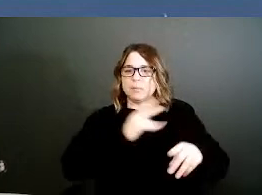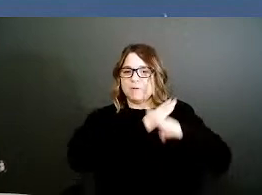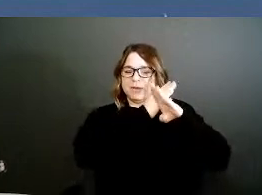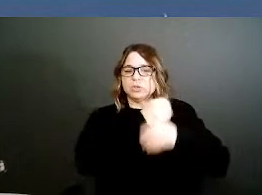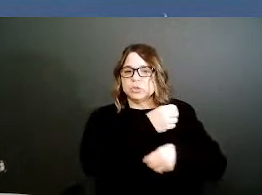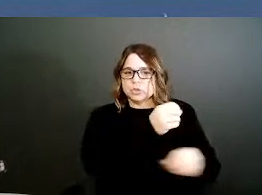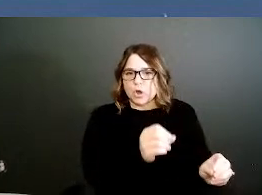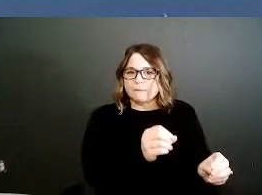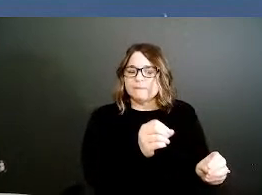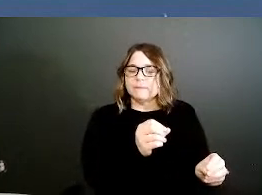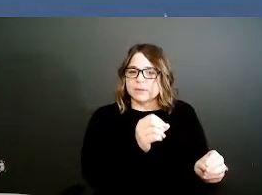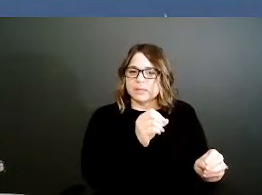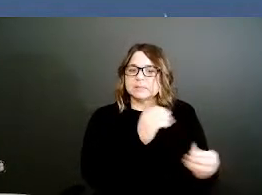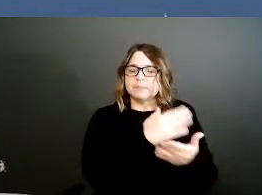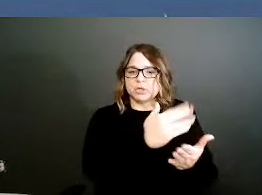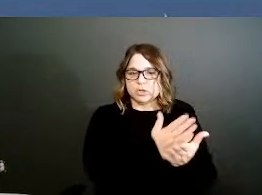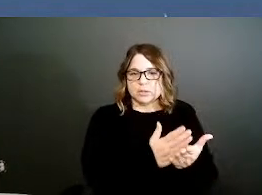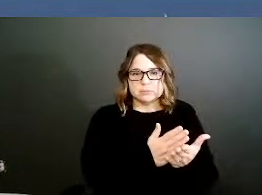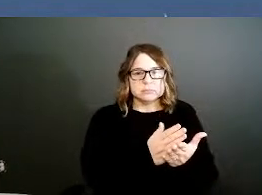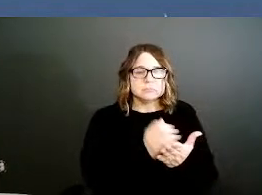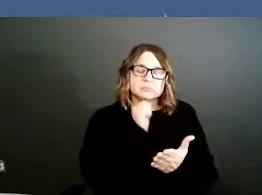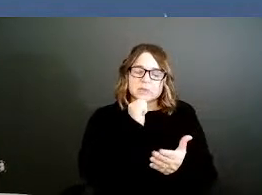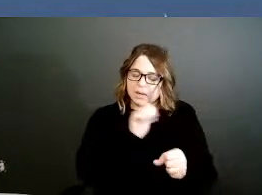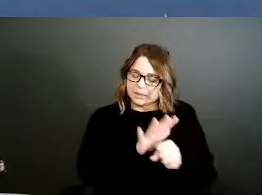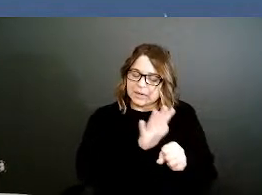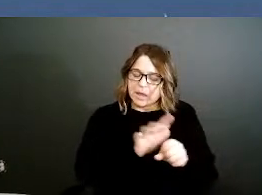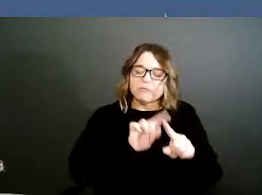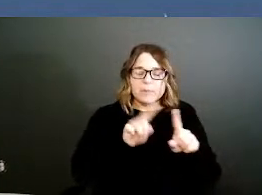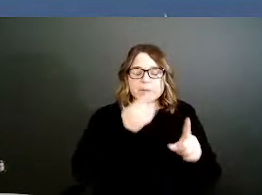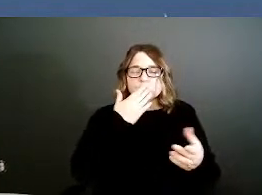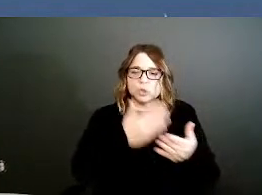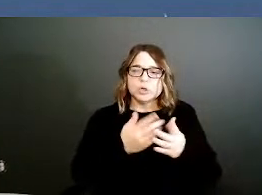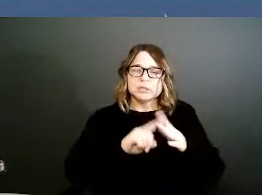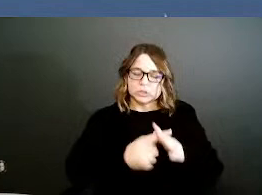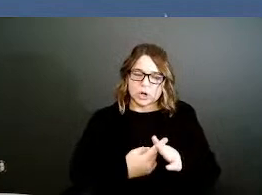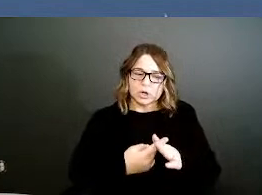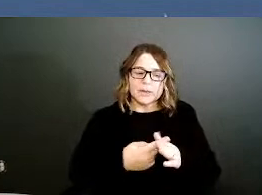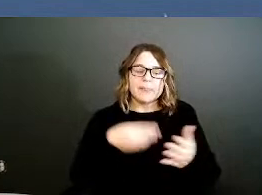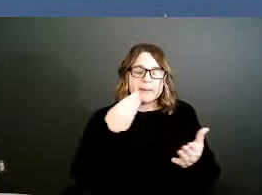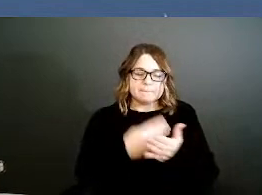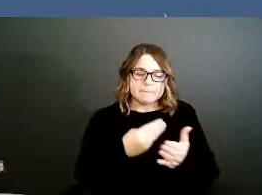THIS IS PROBABLY NOT ENOUGH BUT IT'S A GOOD START. CRIME AND